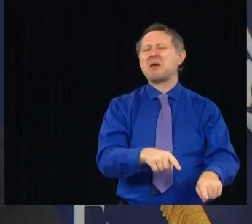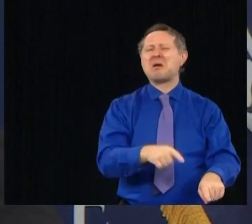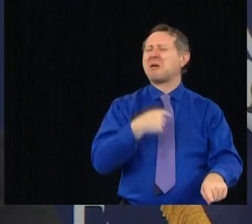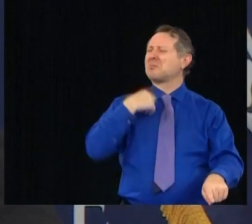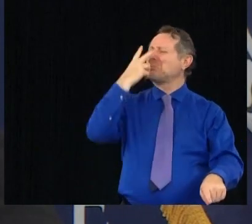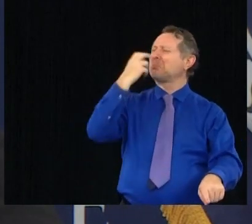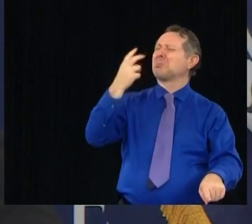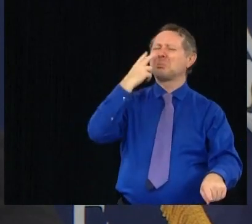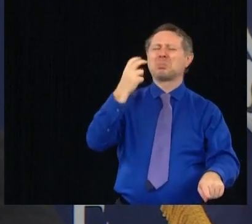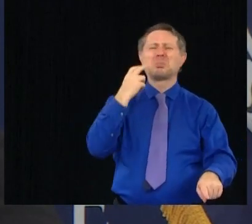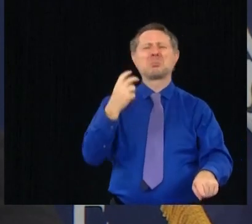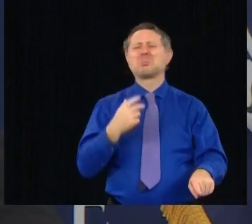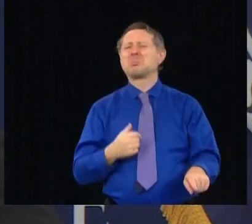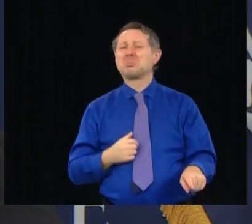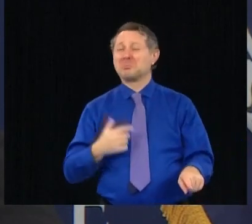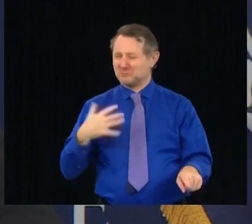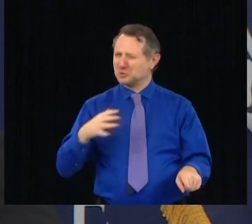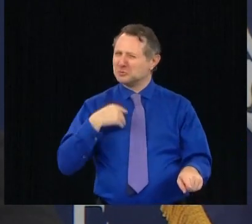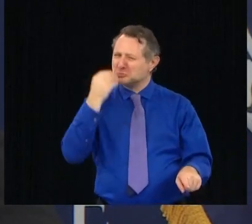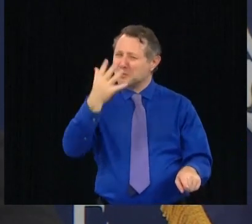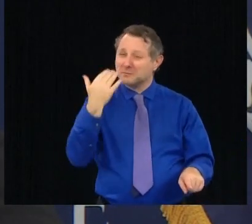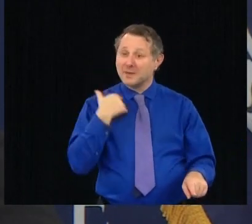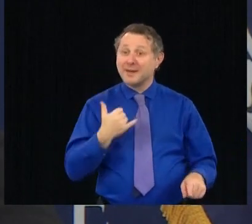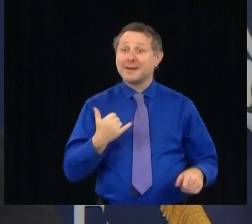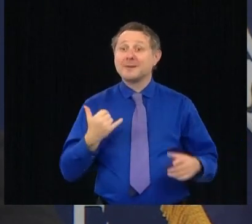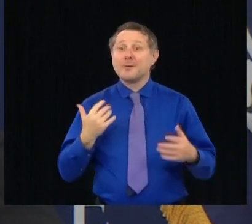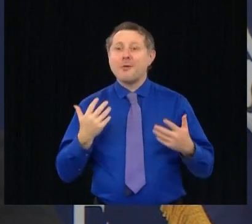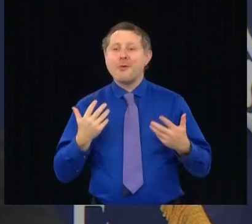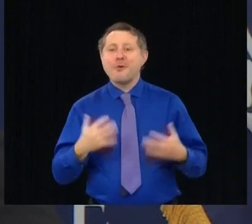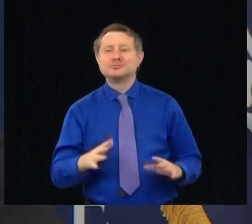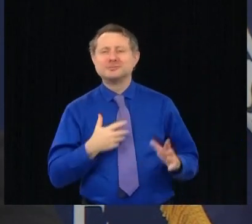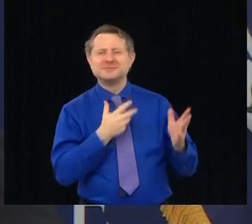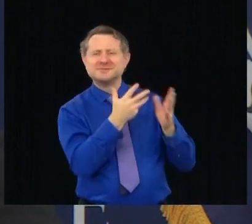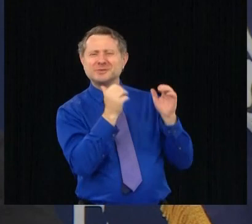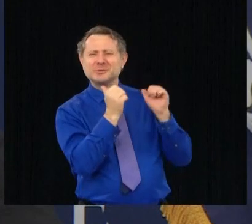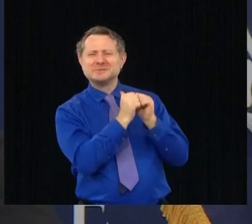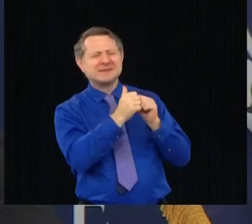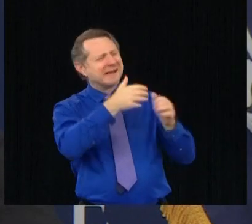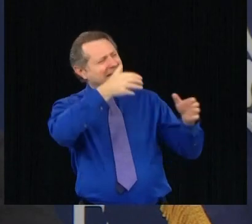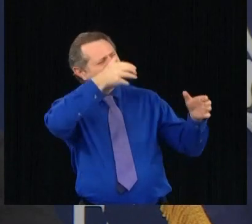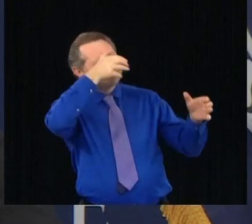I SAID THAT.